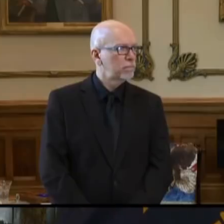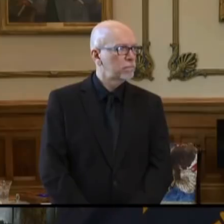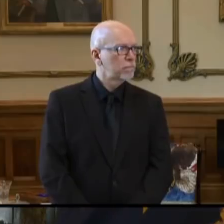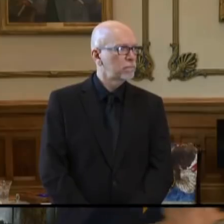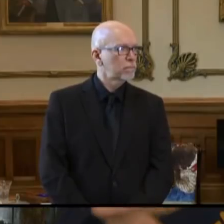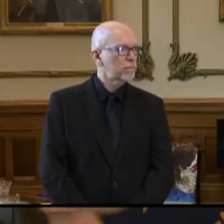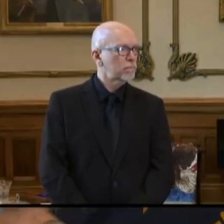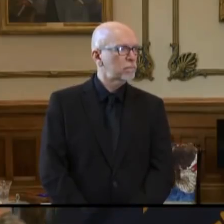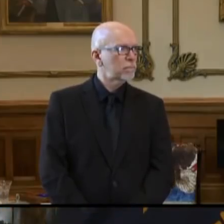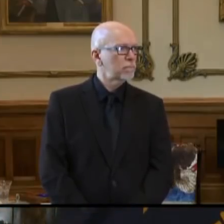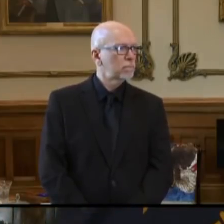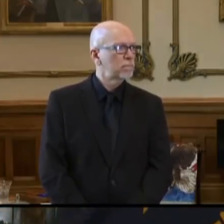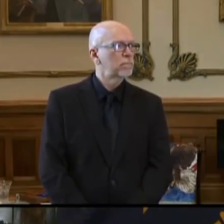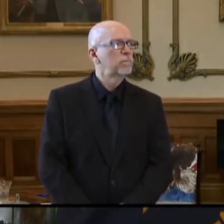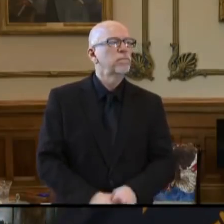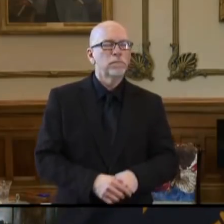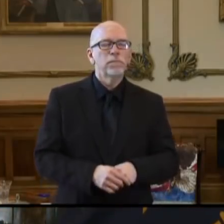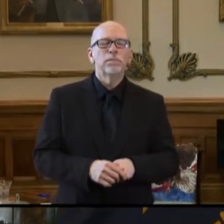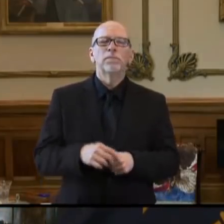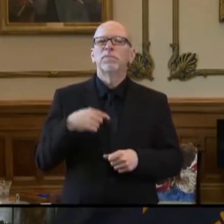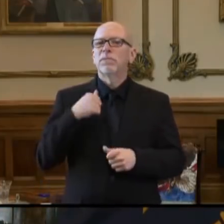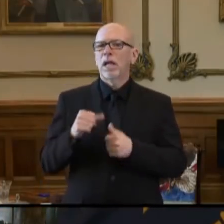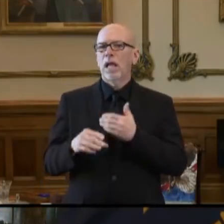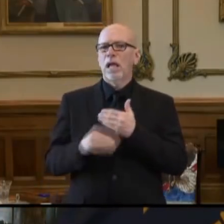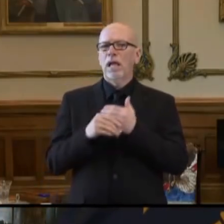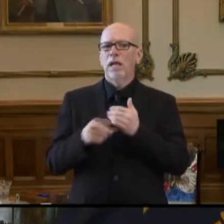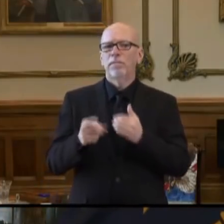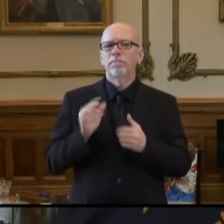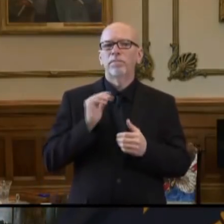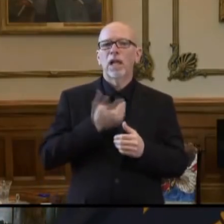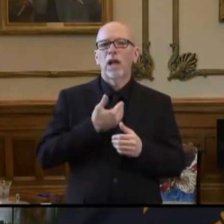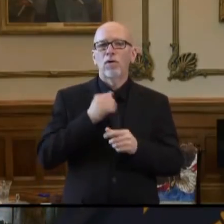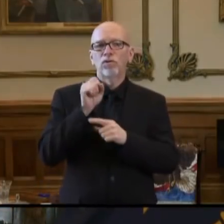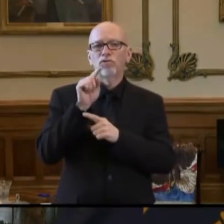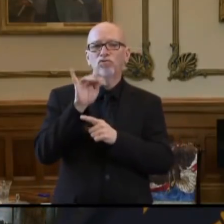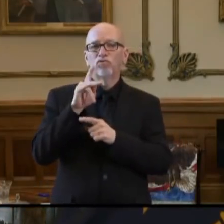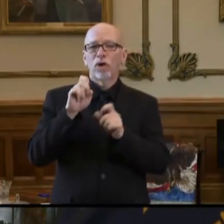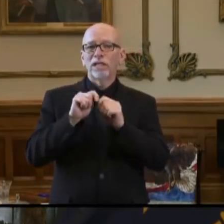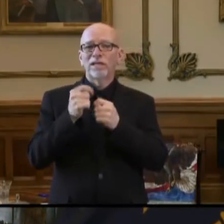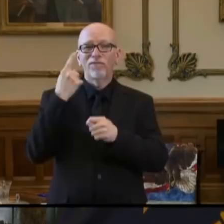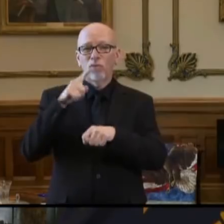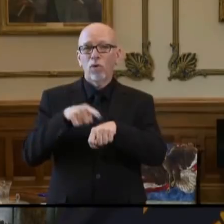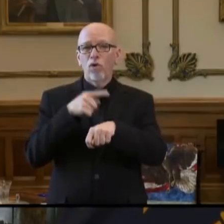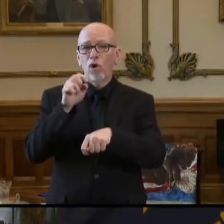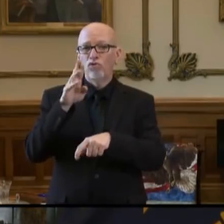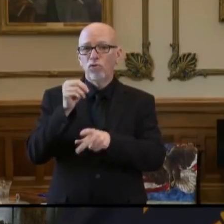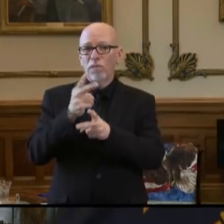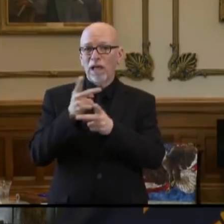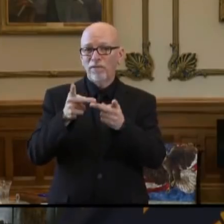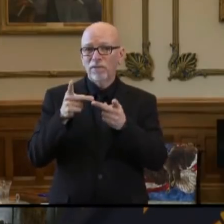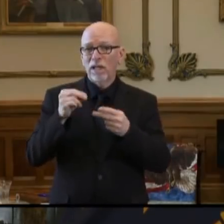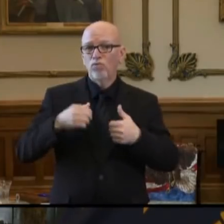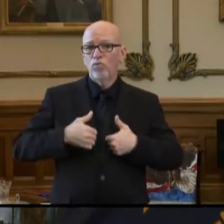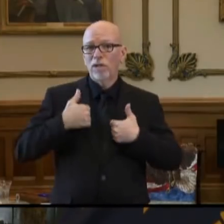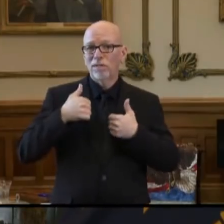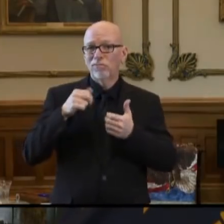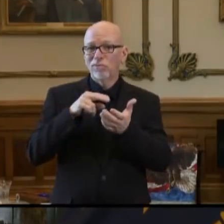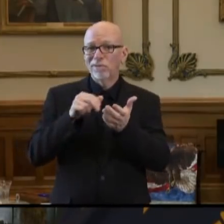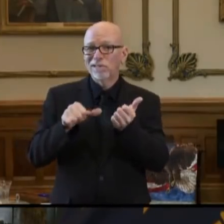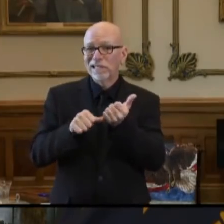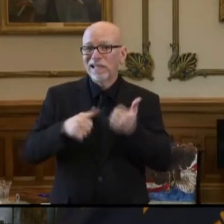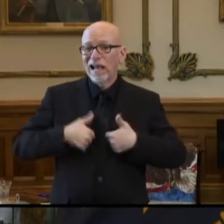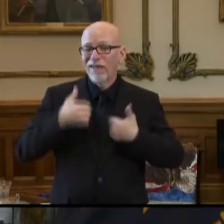APPROPRIATE